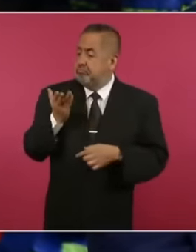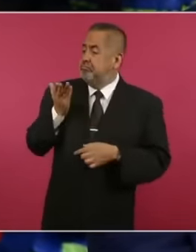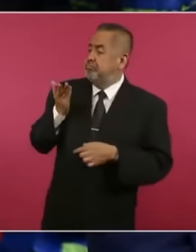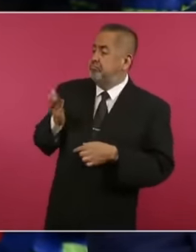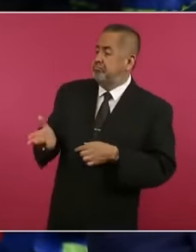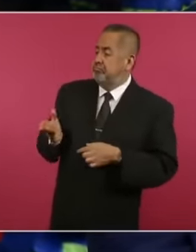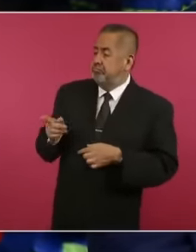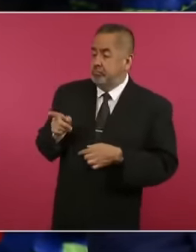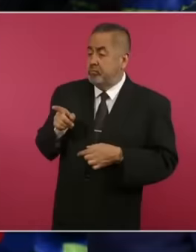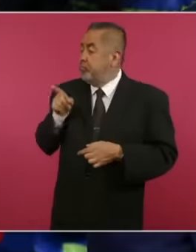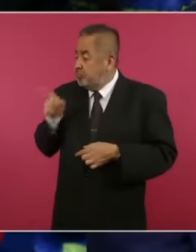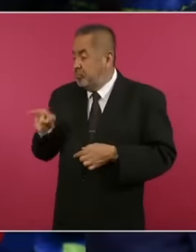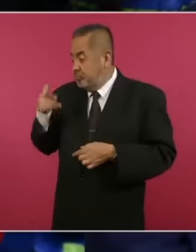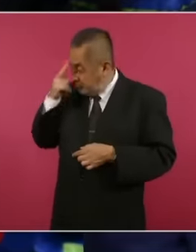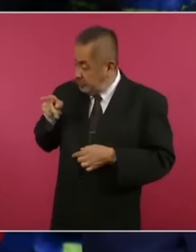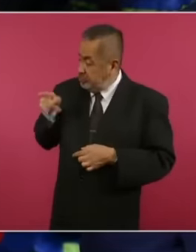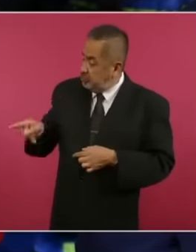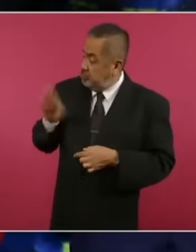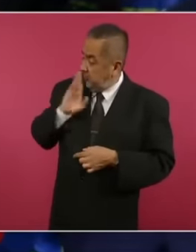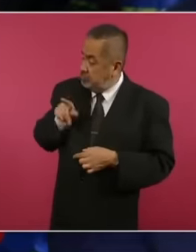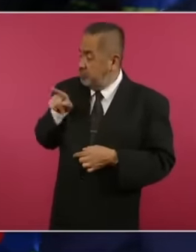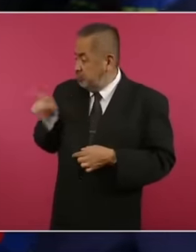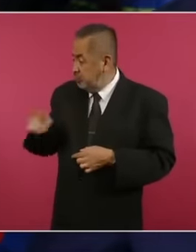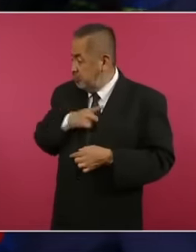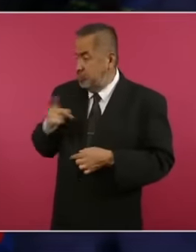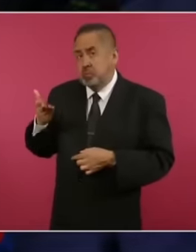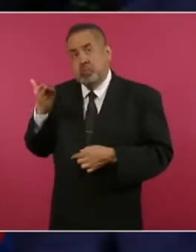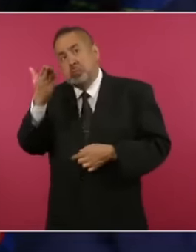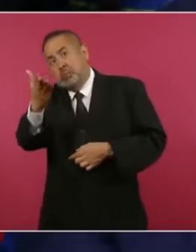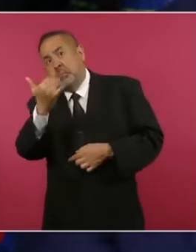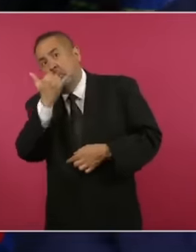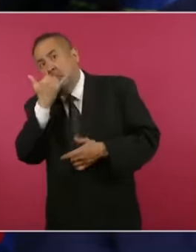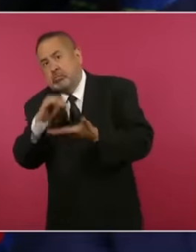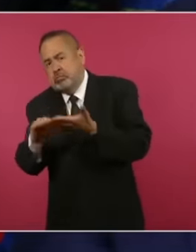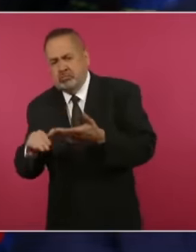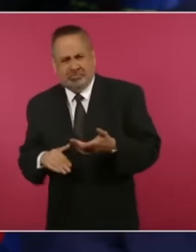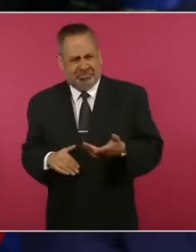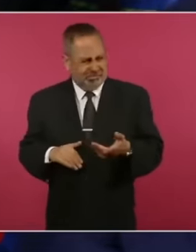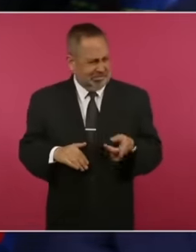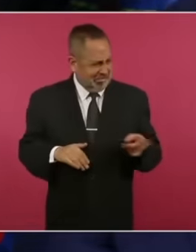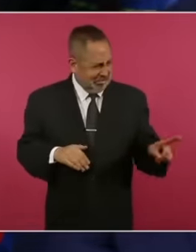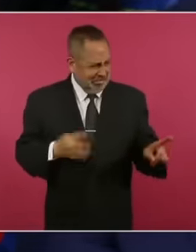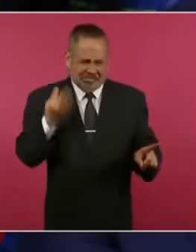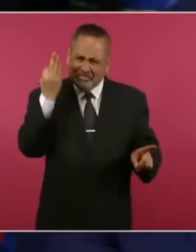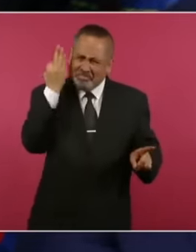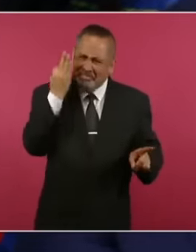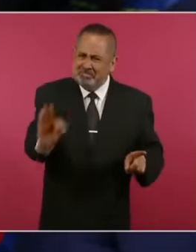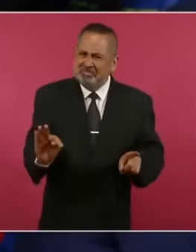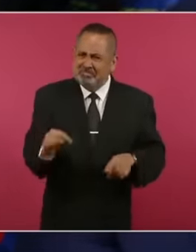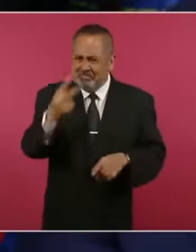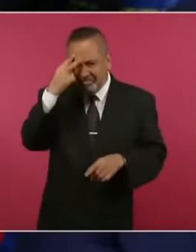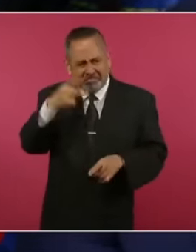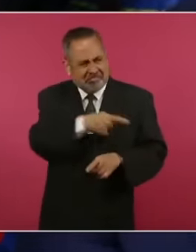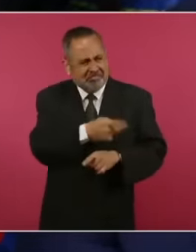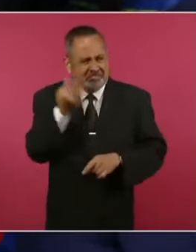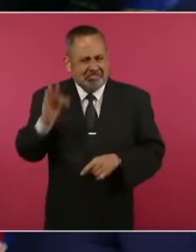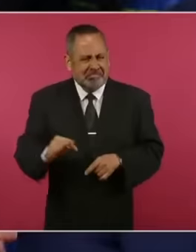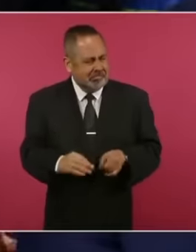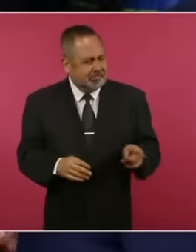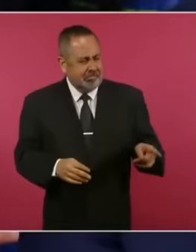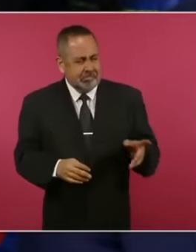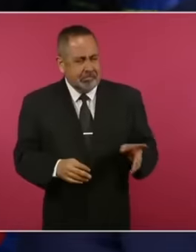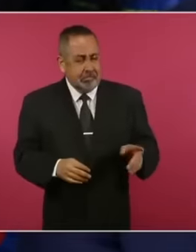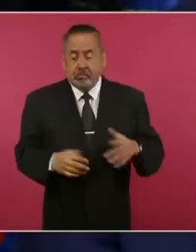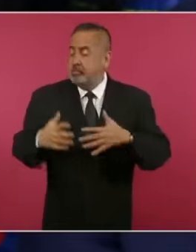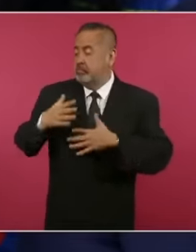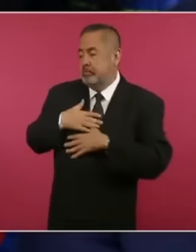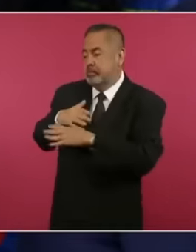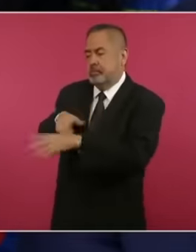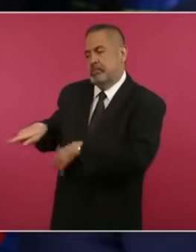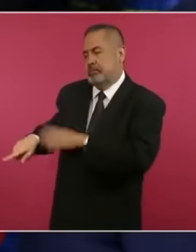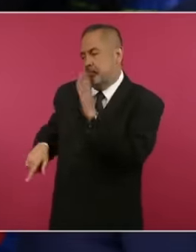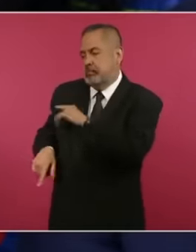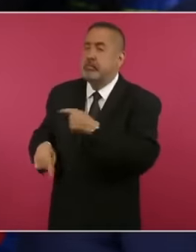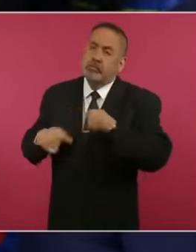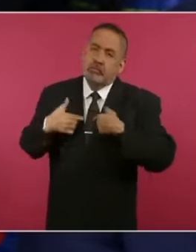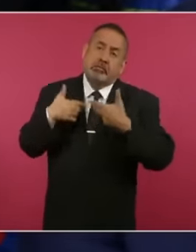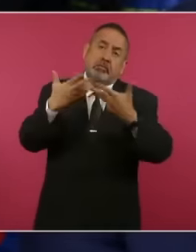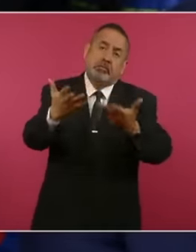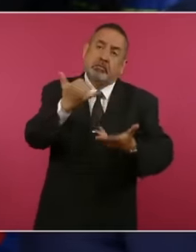apologies at the level she directly apologizes eh on behalf when